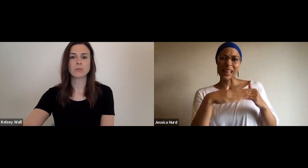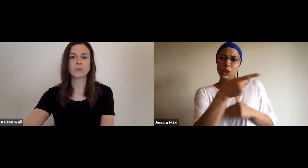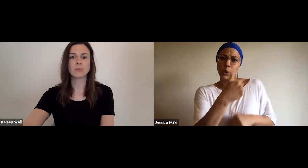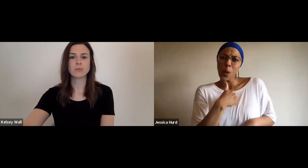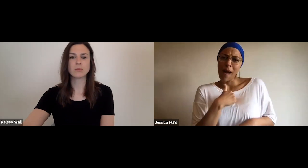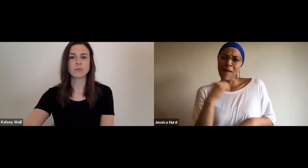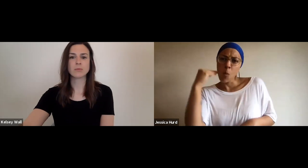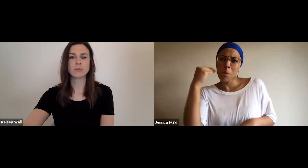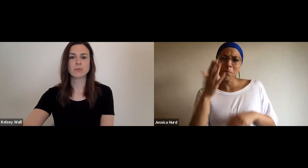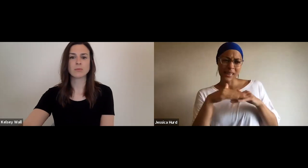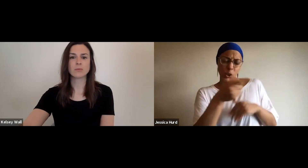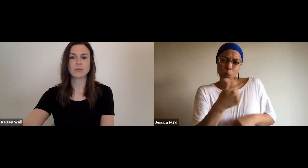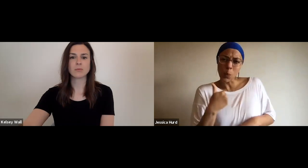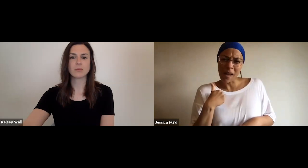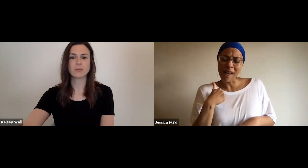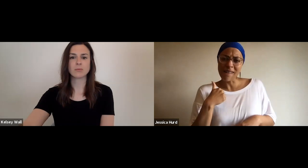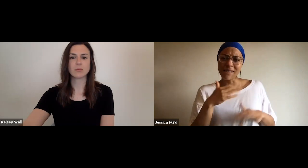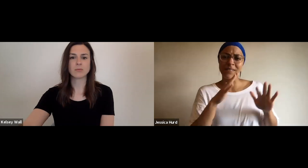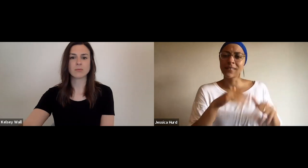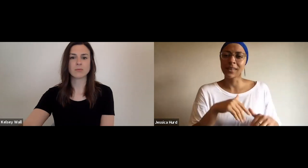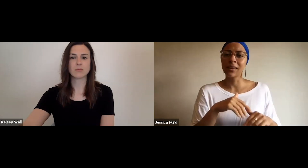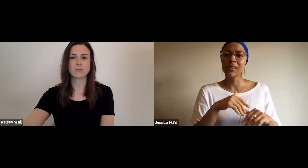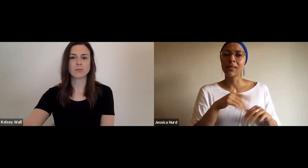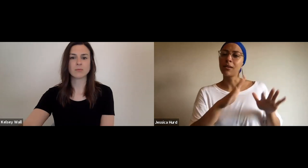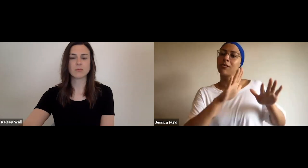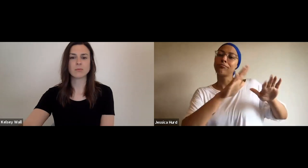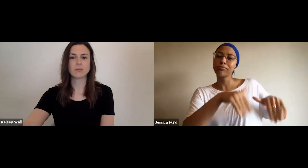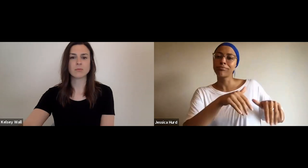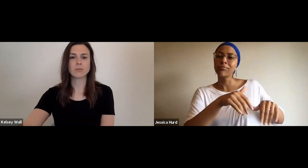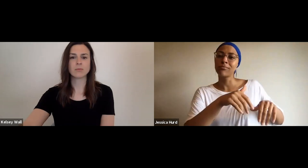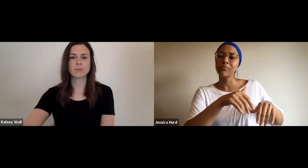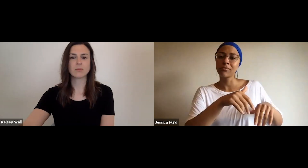Somebody might say, "Hey, you're feeling this frustration," or, "You're feeling that," and they may dismiss it